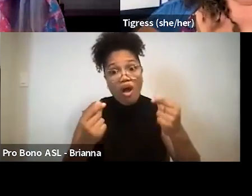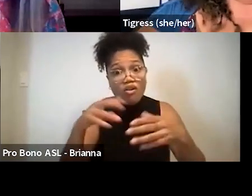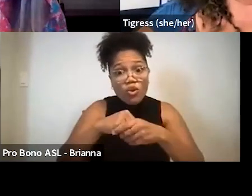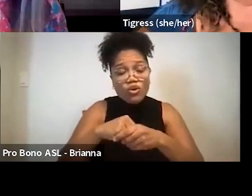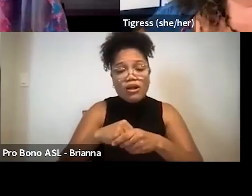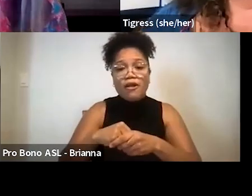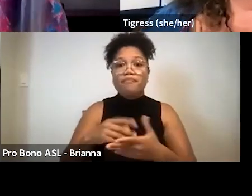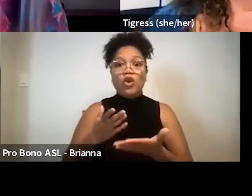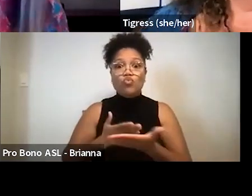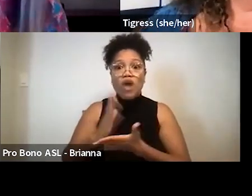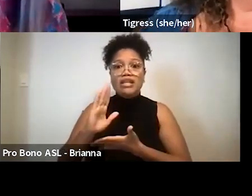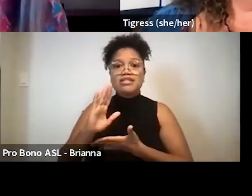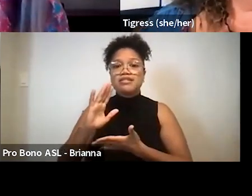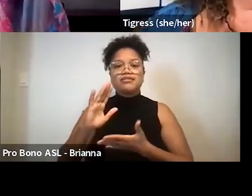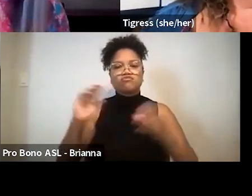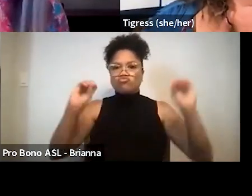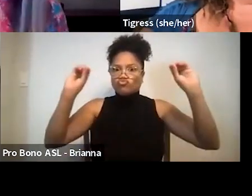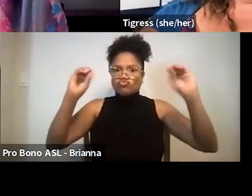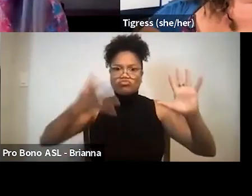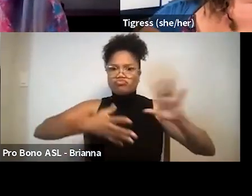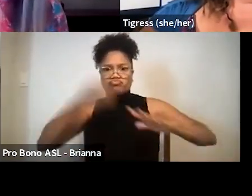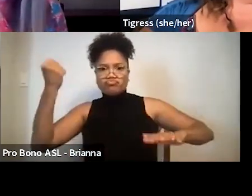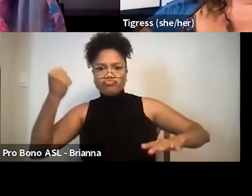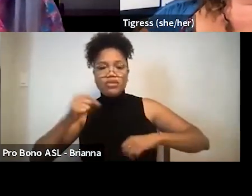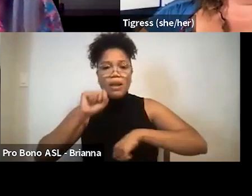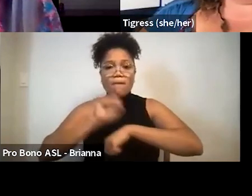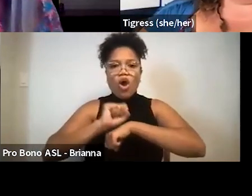rights and resources, employment, housing, all kinds of things.